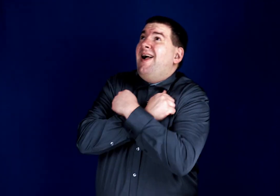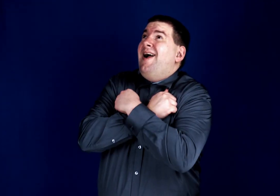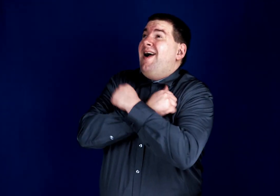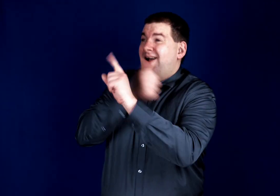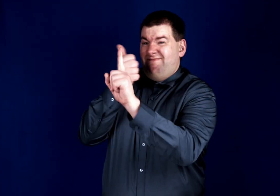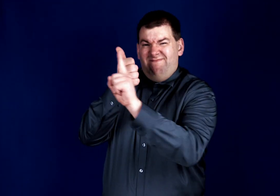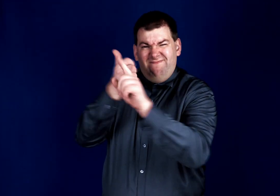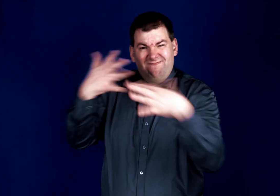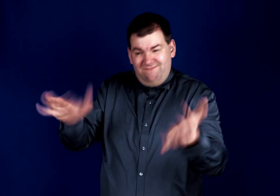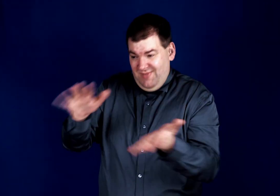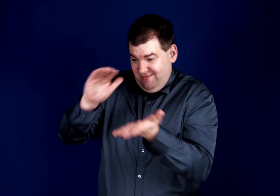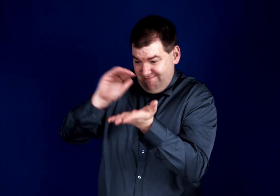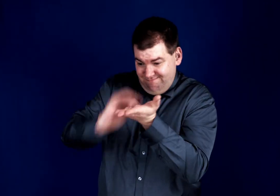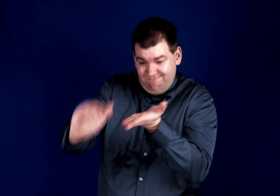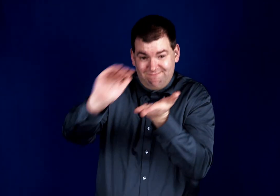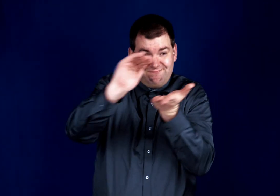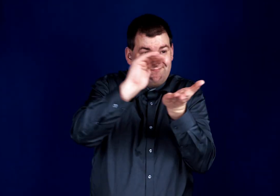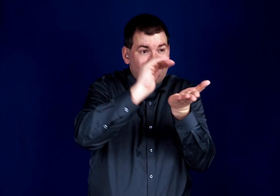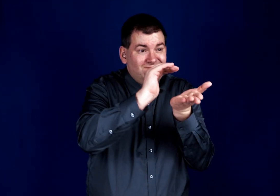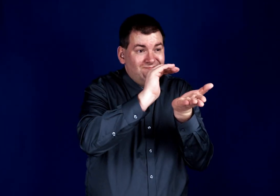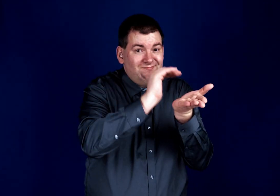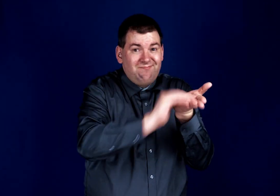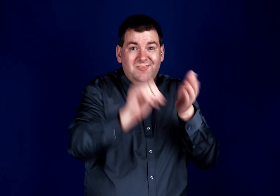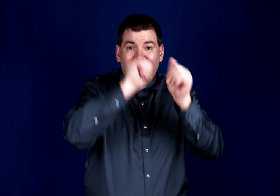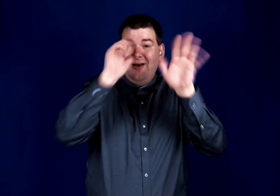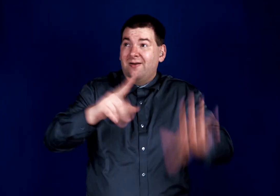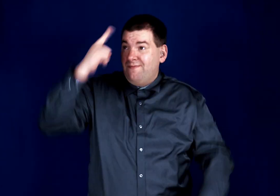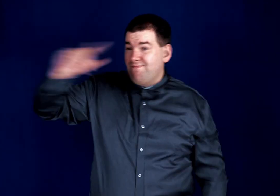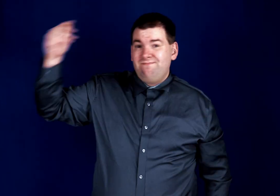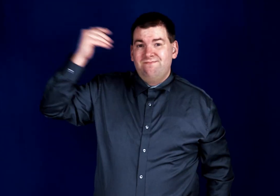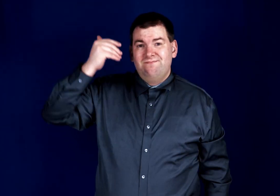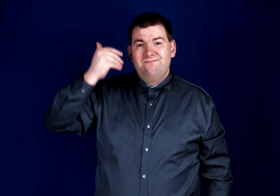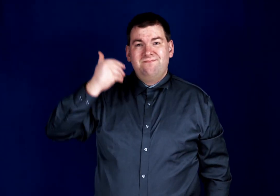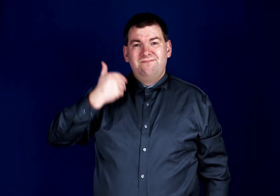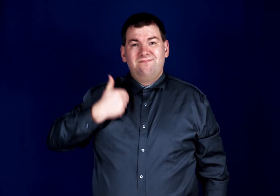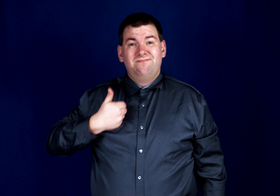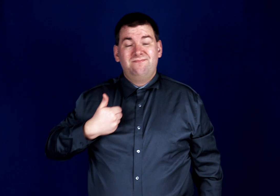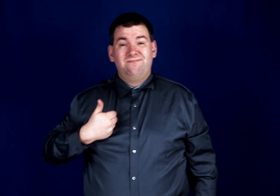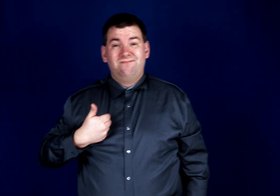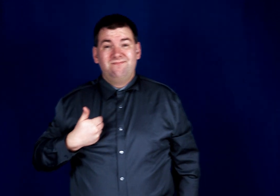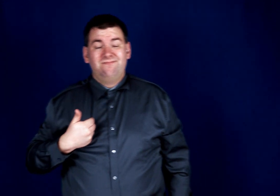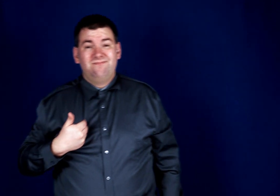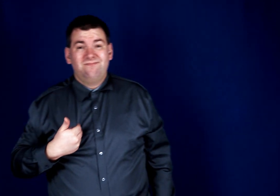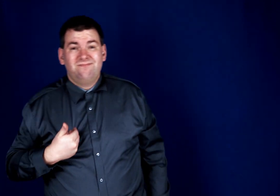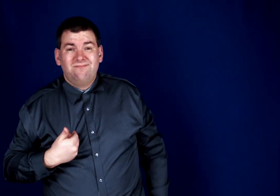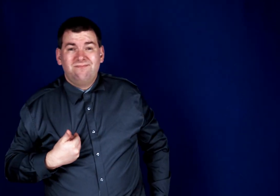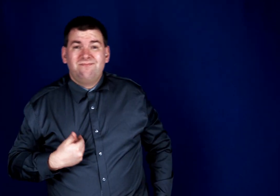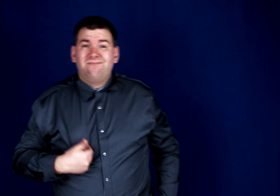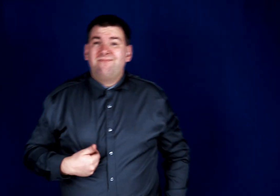Love found a pardon for me